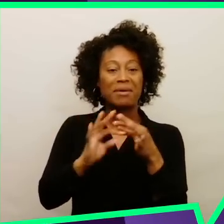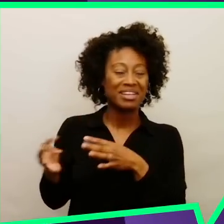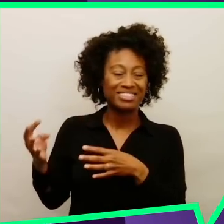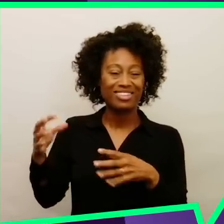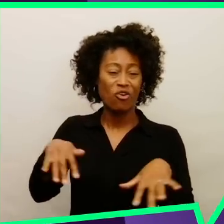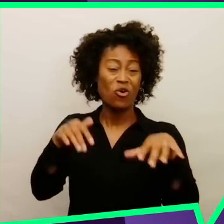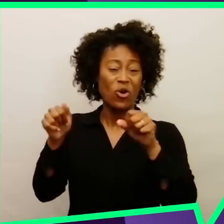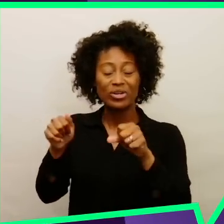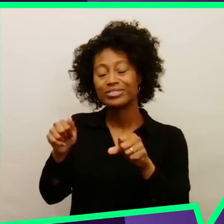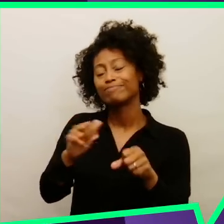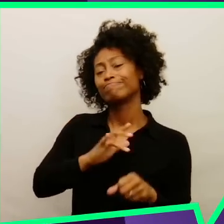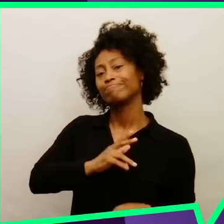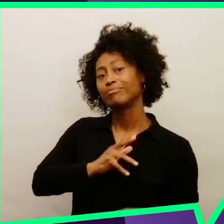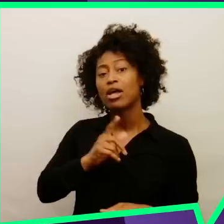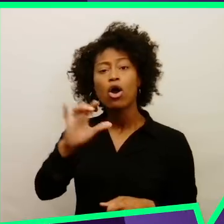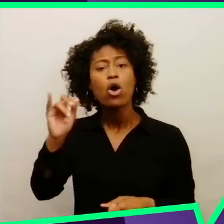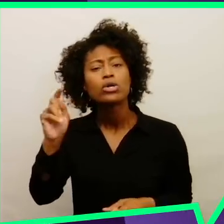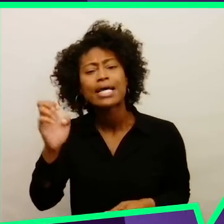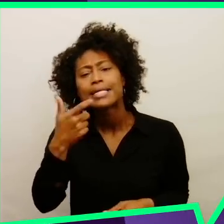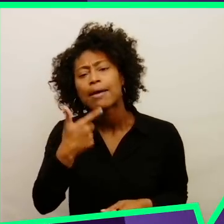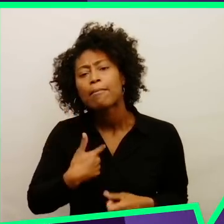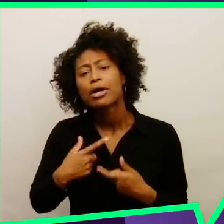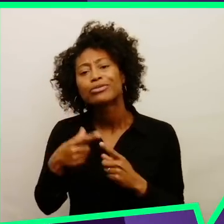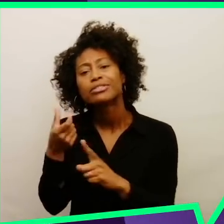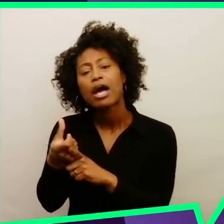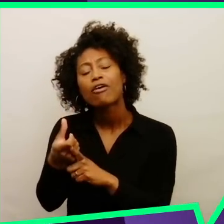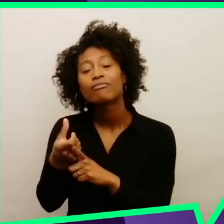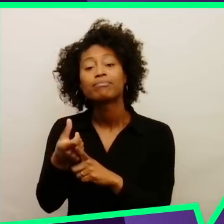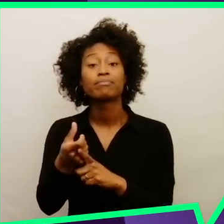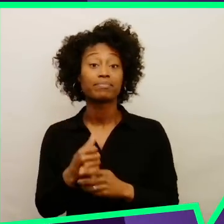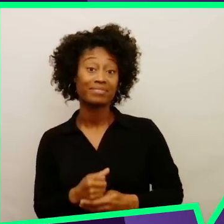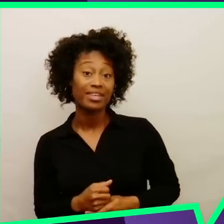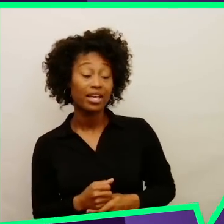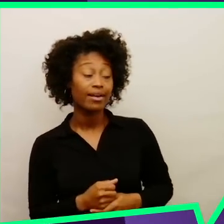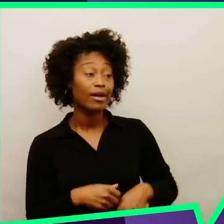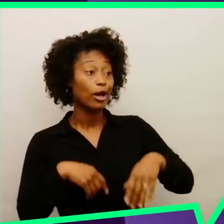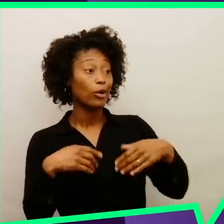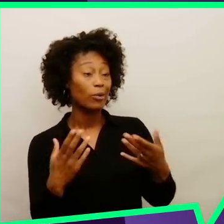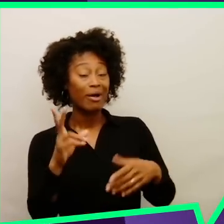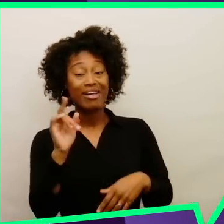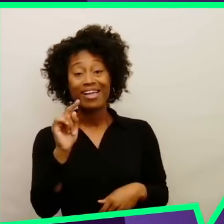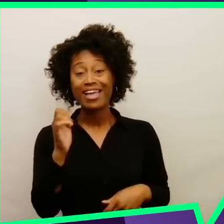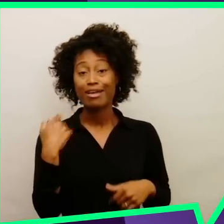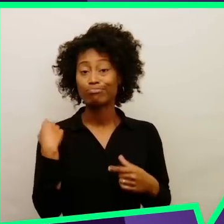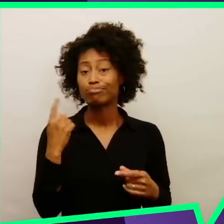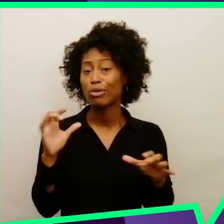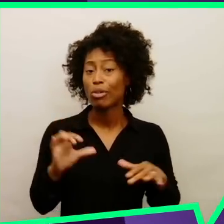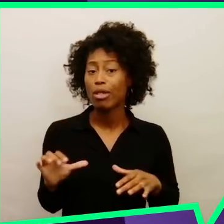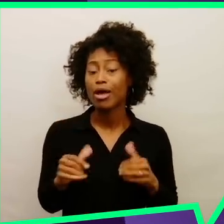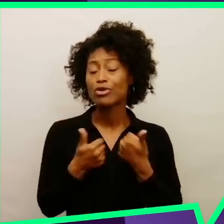and then I have a question for you. OK, I've been doing a lot of gaming, Rocket League,